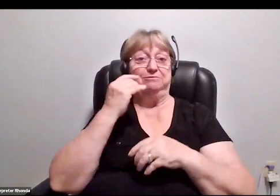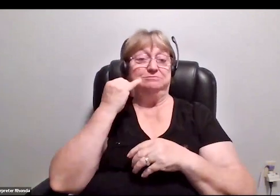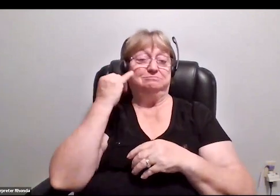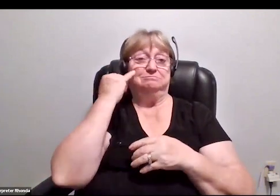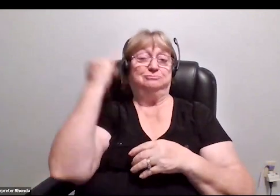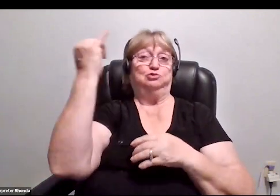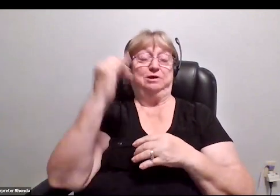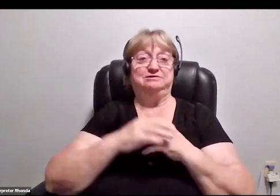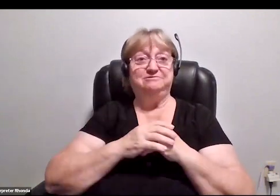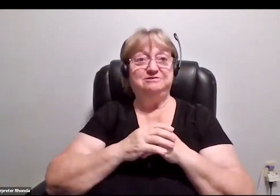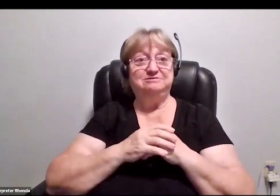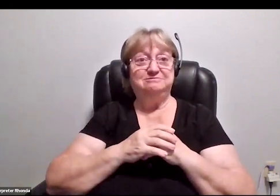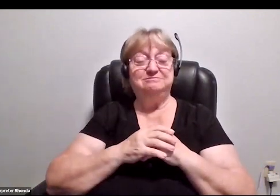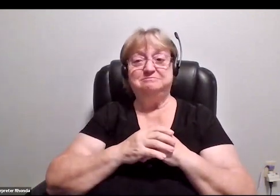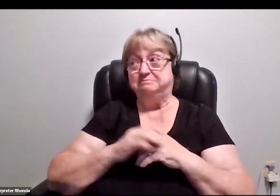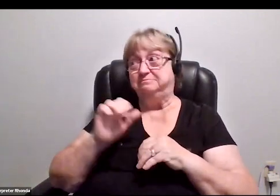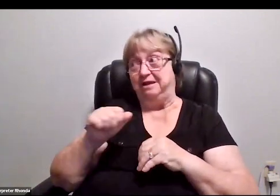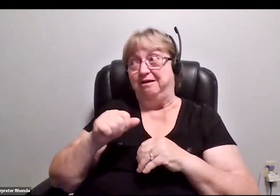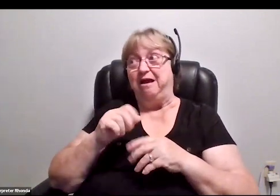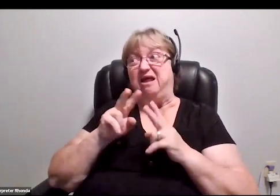Fantastic. -Even a couple of creatives.